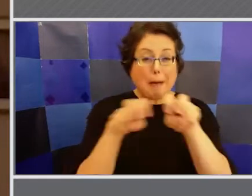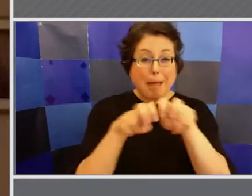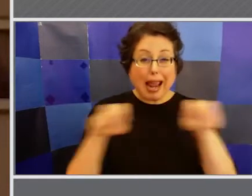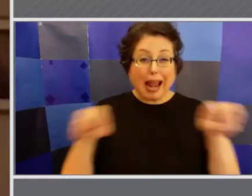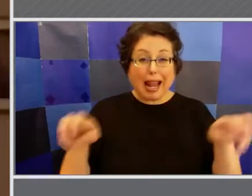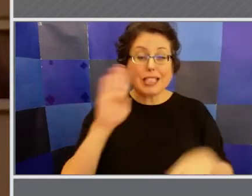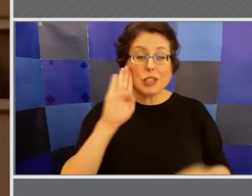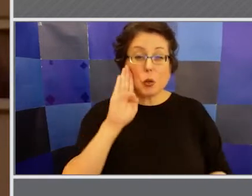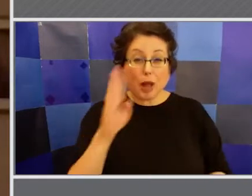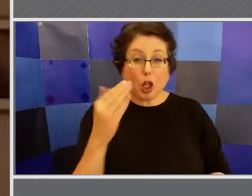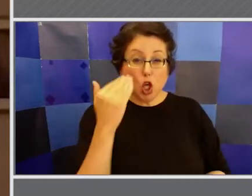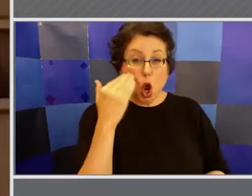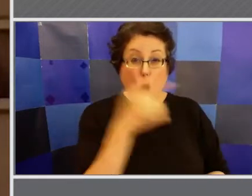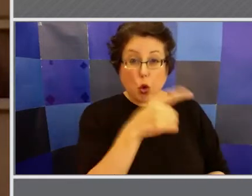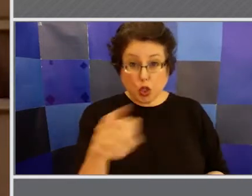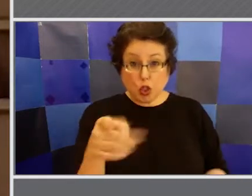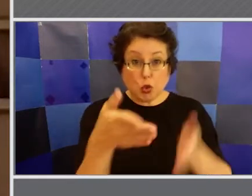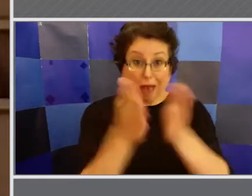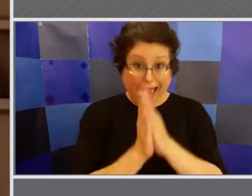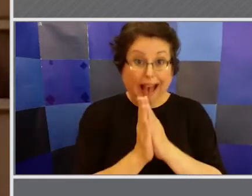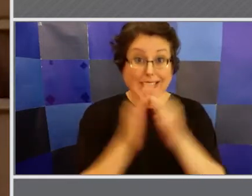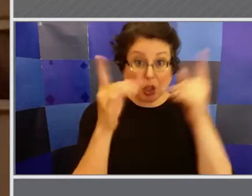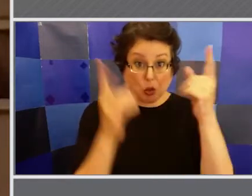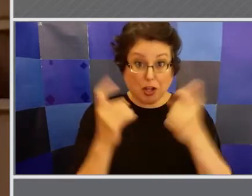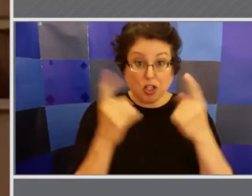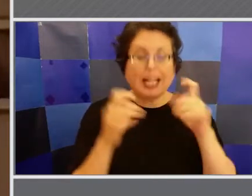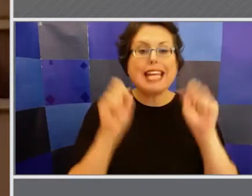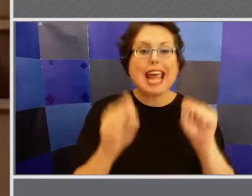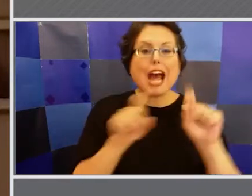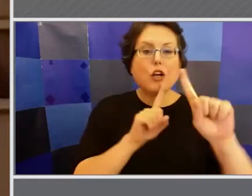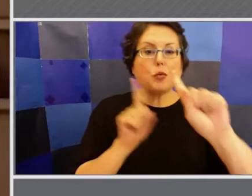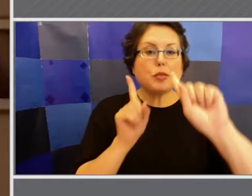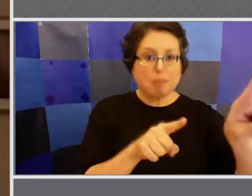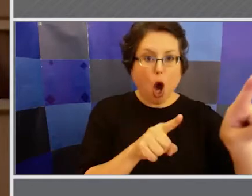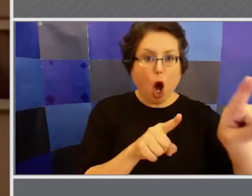has been asked and will either respond via text for everybody to see.